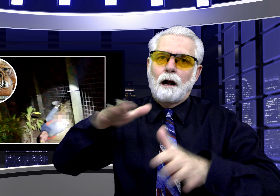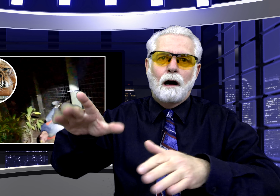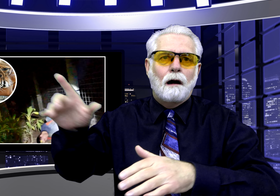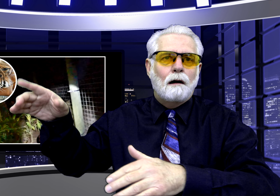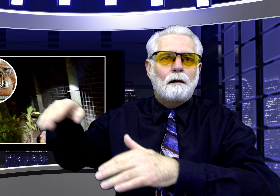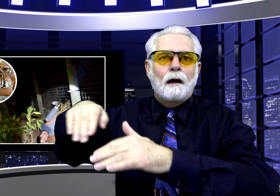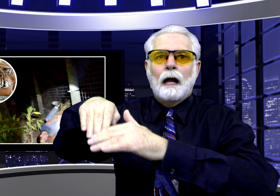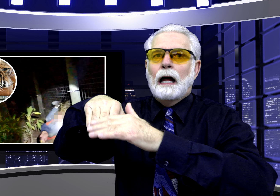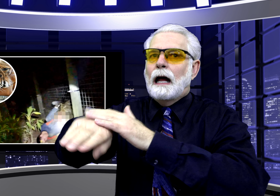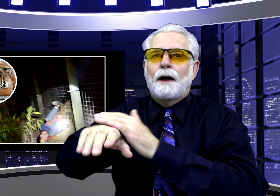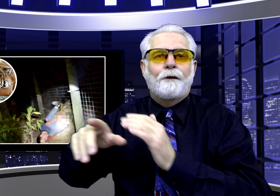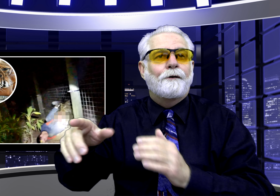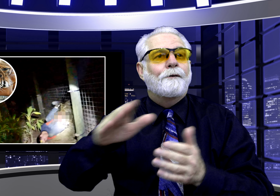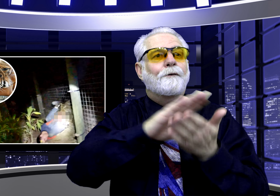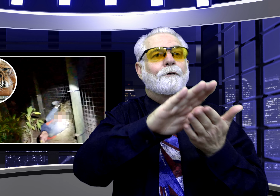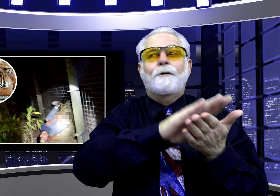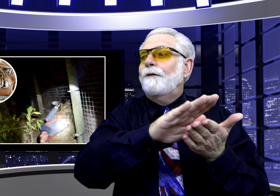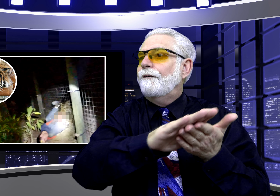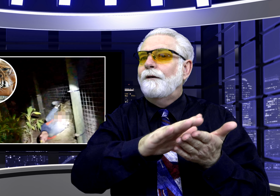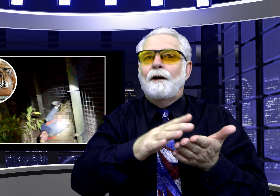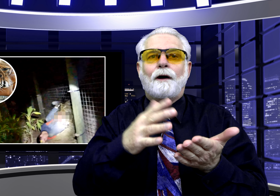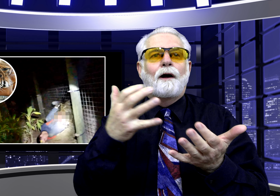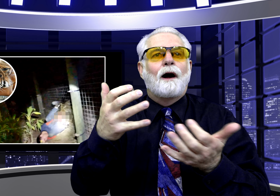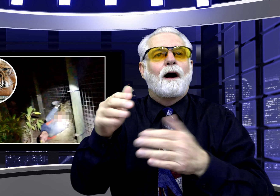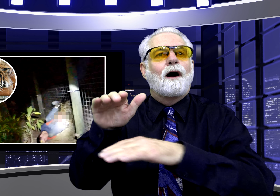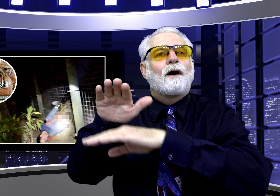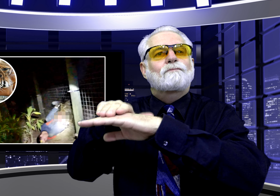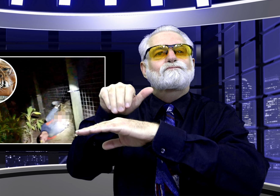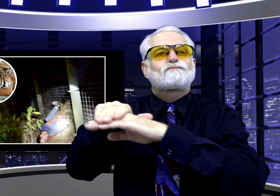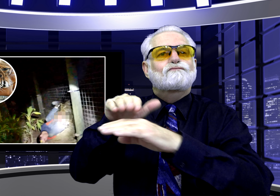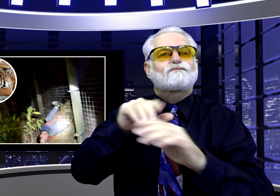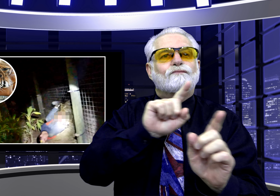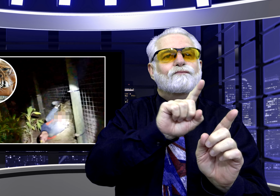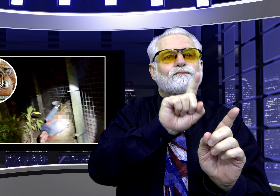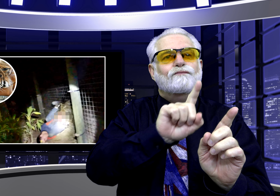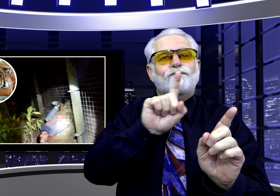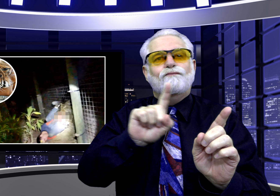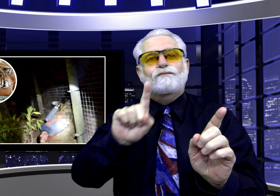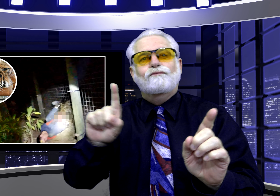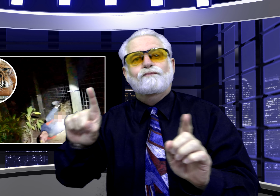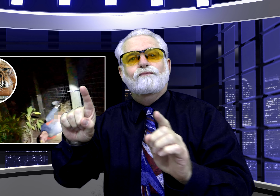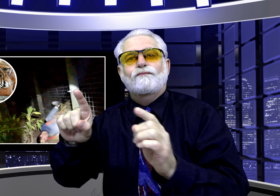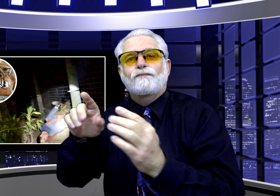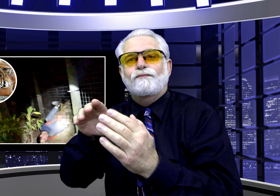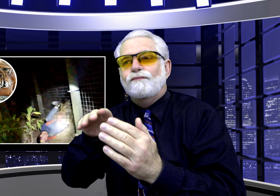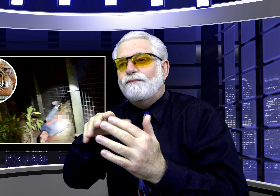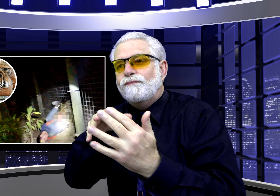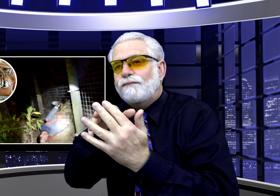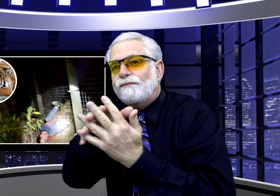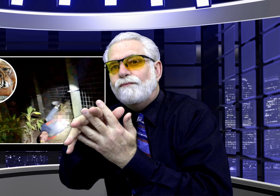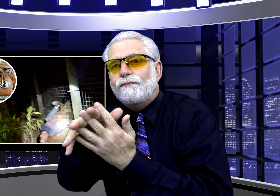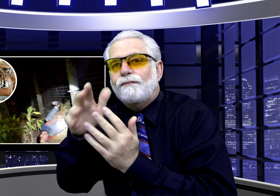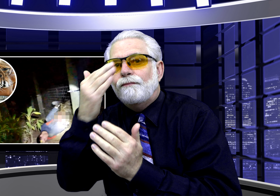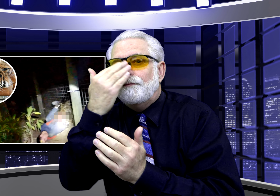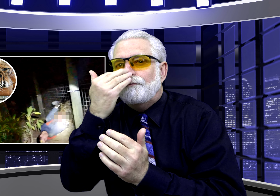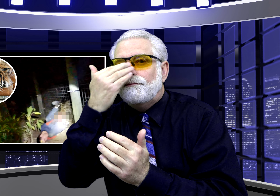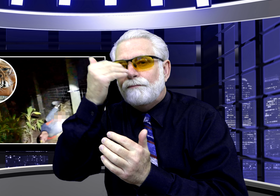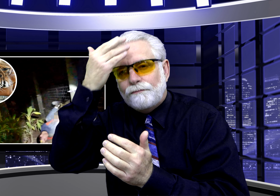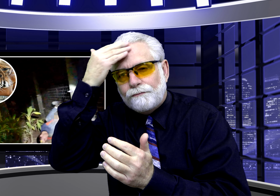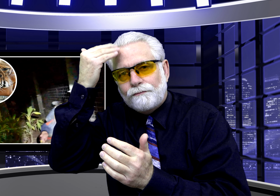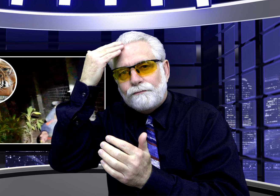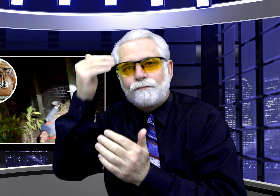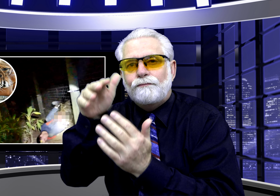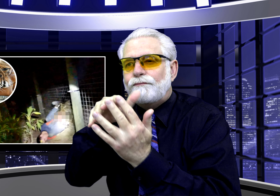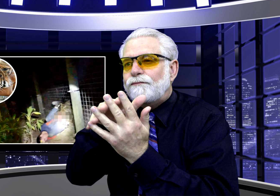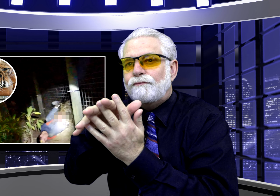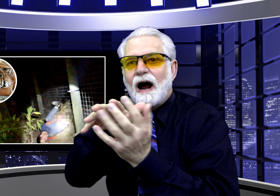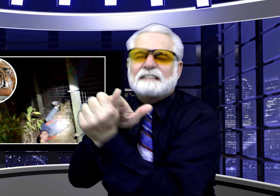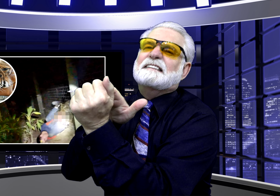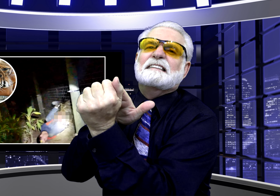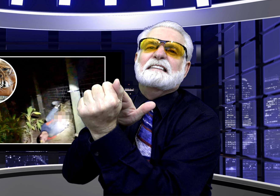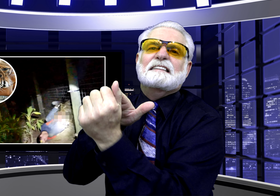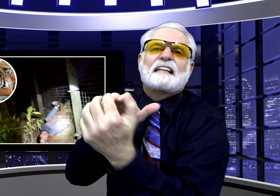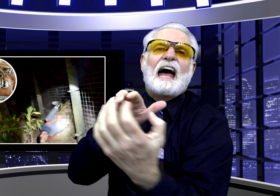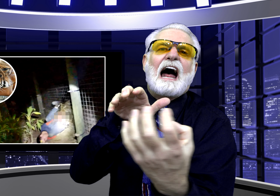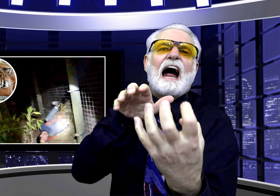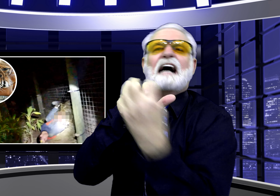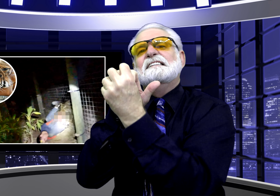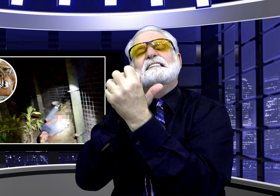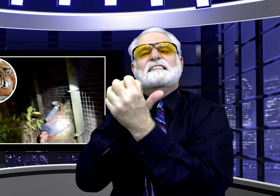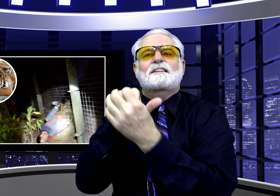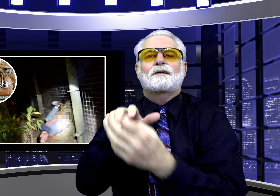The cleaner is not allowed in the cages. But he decided he wanted to pet the tiger on the nose and head and that’s when the tiger bit him.